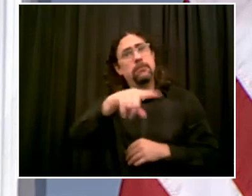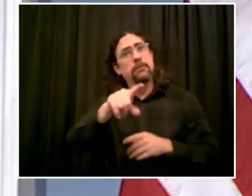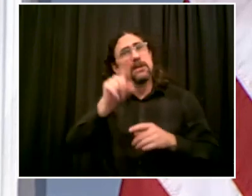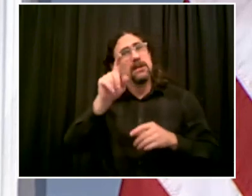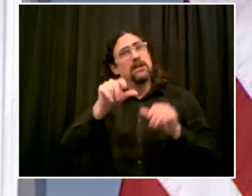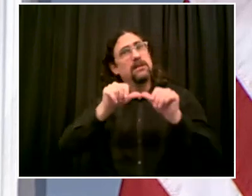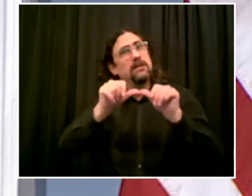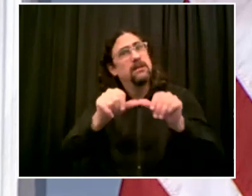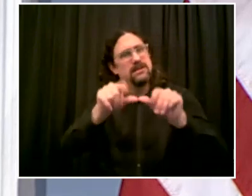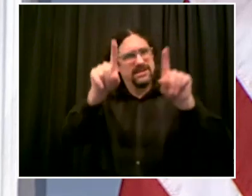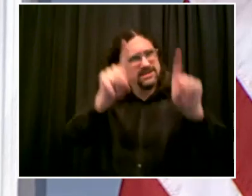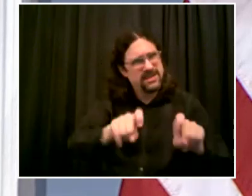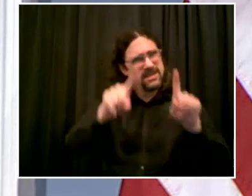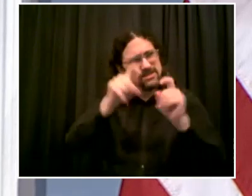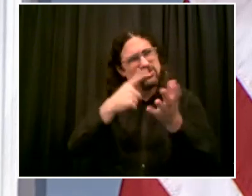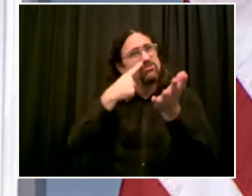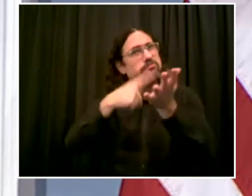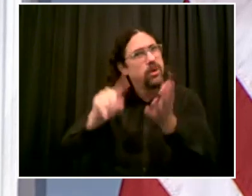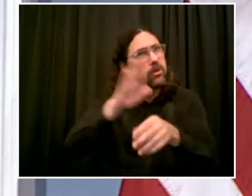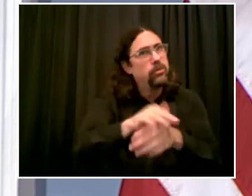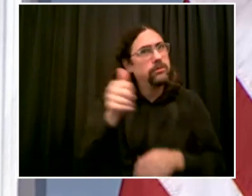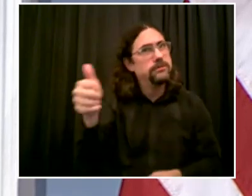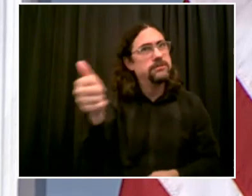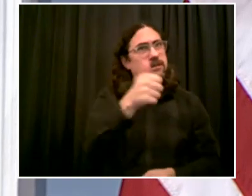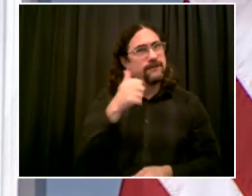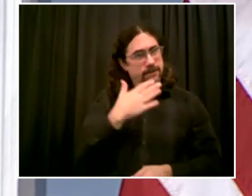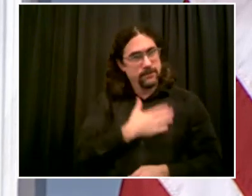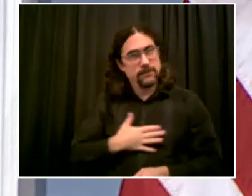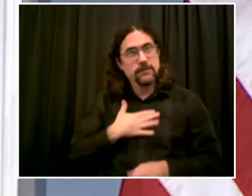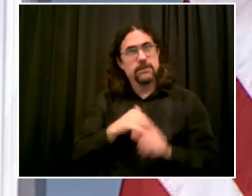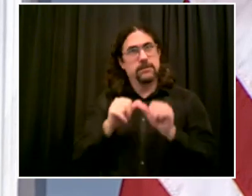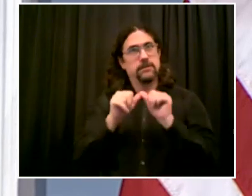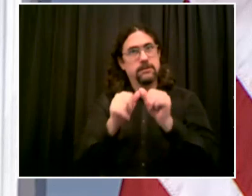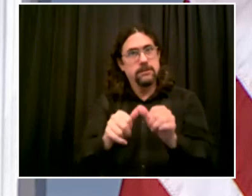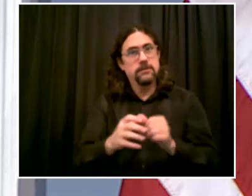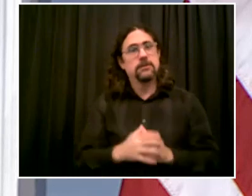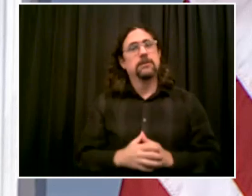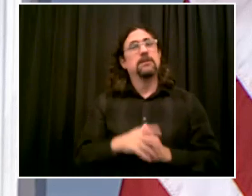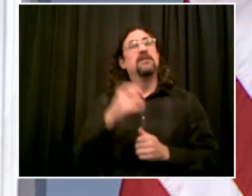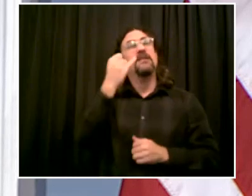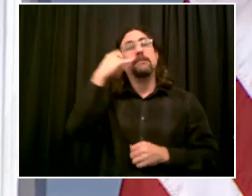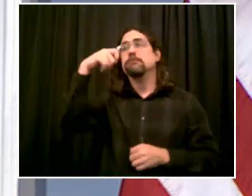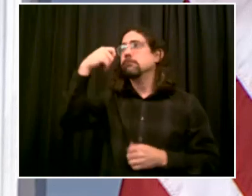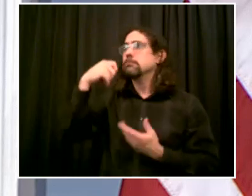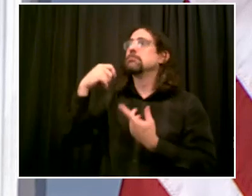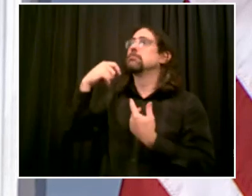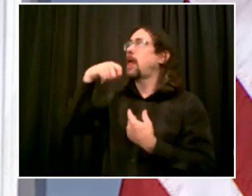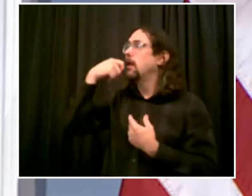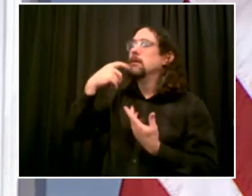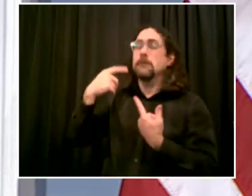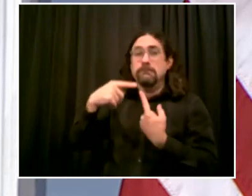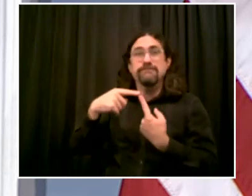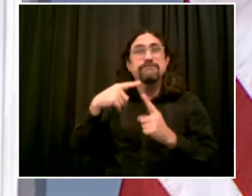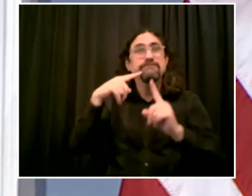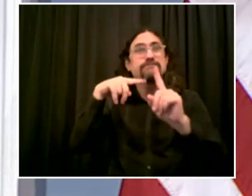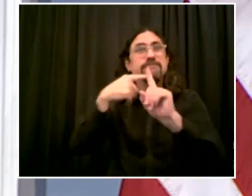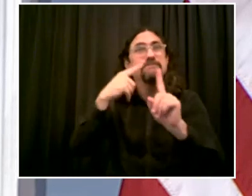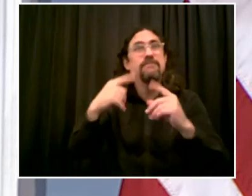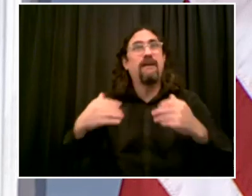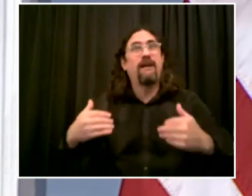OUT AND GOTTEN TESTEDIF, OUY PICK UP THE PHONE EWHN A CONTACT TRACER CONTACTS YOU,I F YOU GIVE THEM INFORMATION